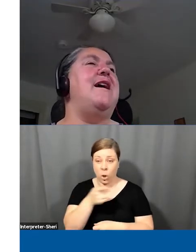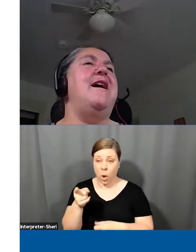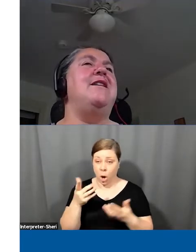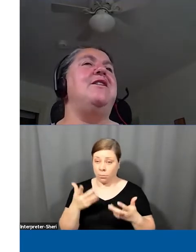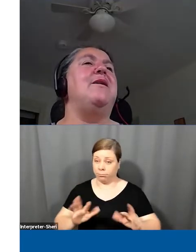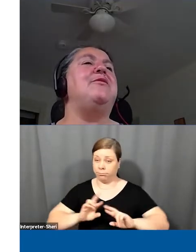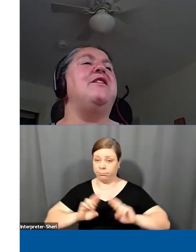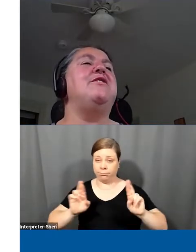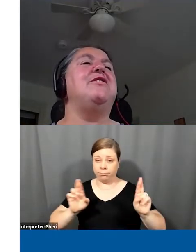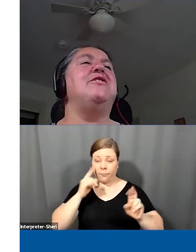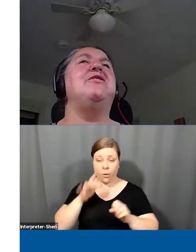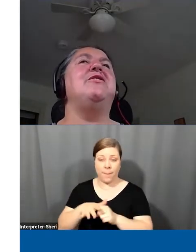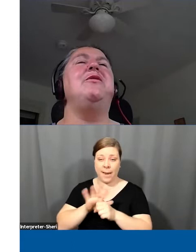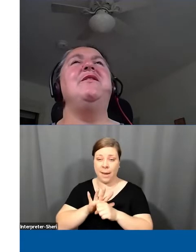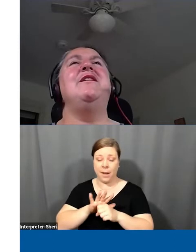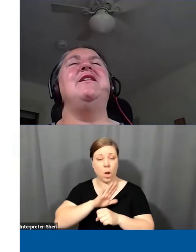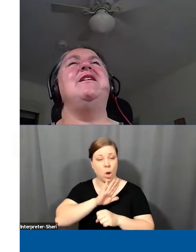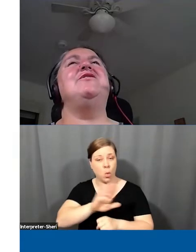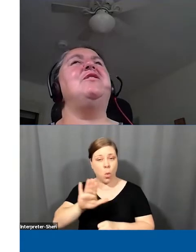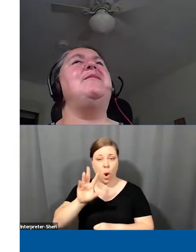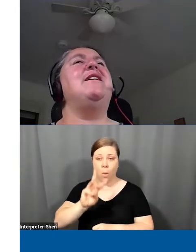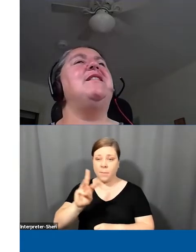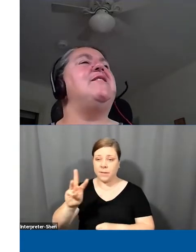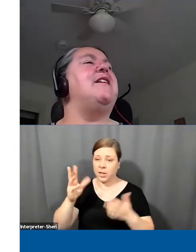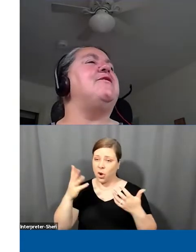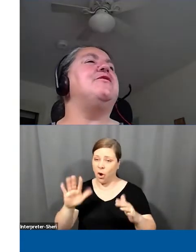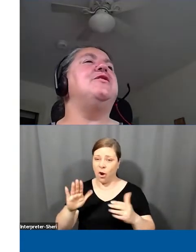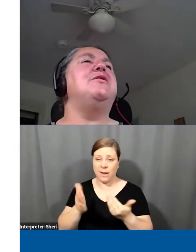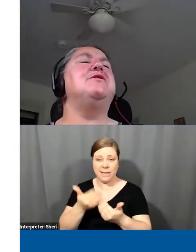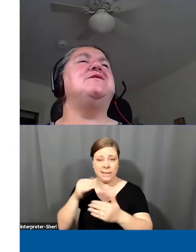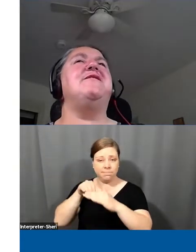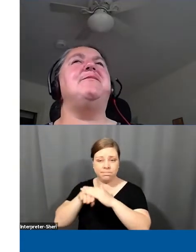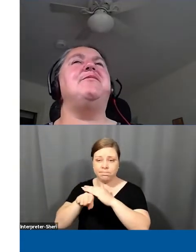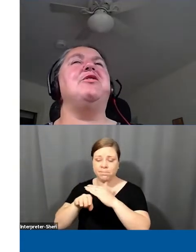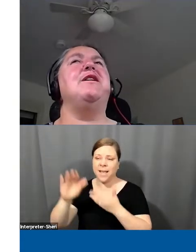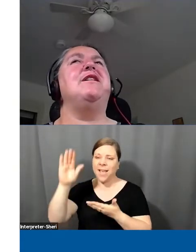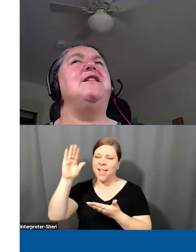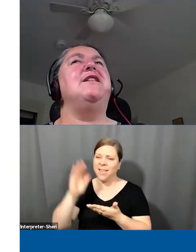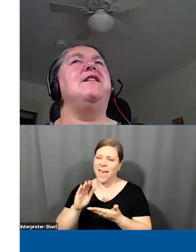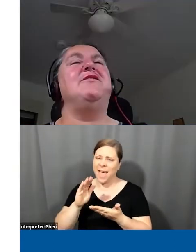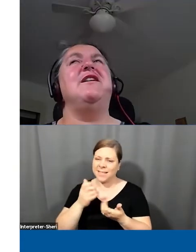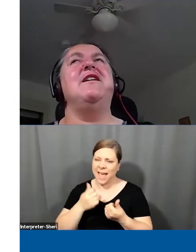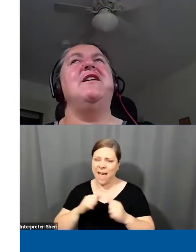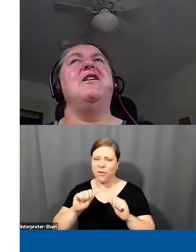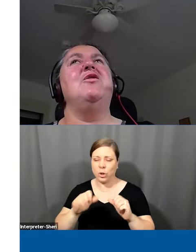and your website is accessible, it's gonna make less effort for you to put stuff up there quickly and effectively.